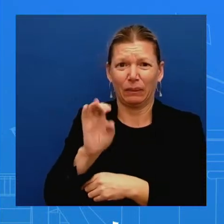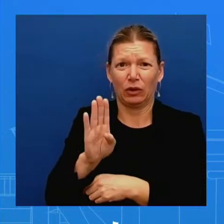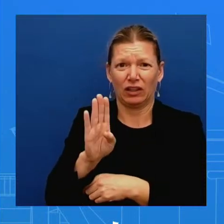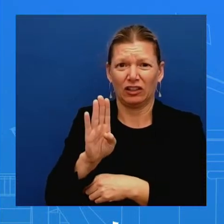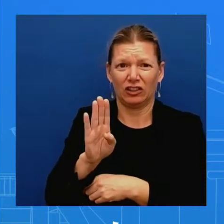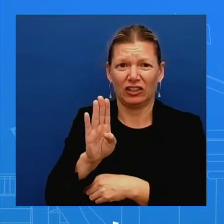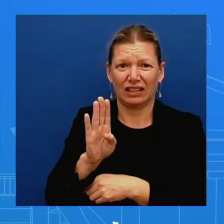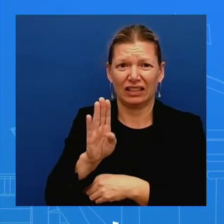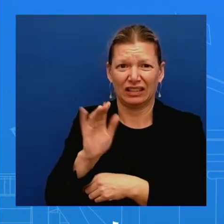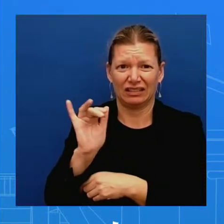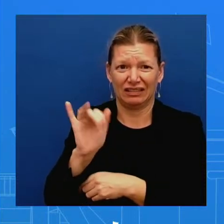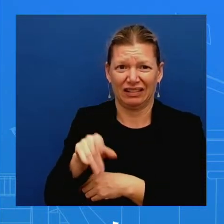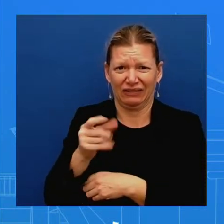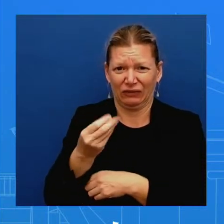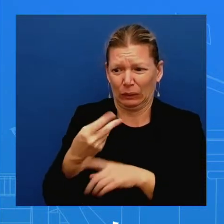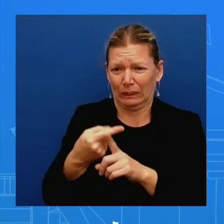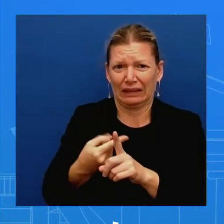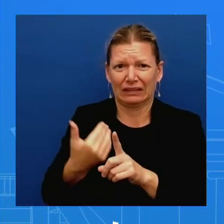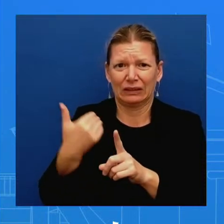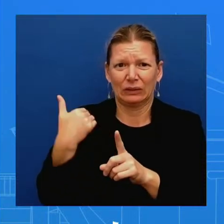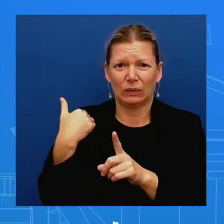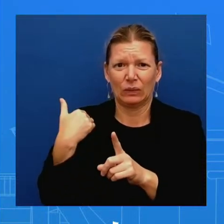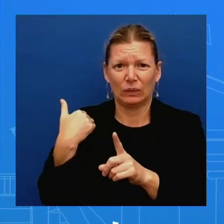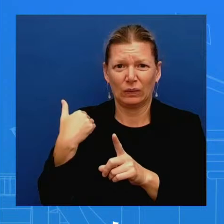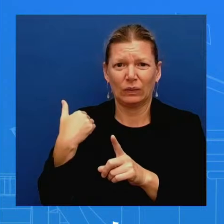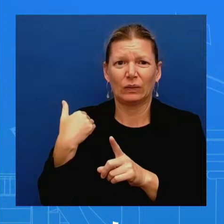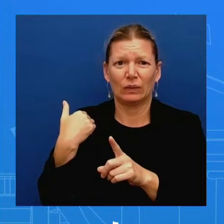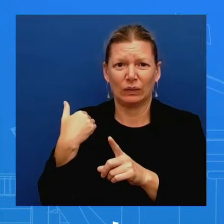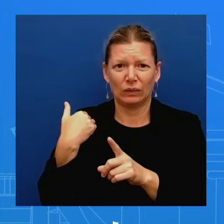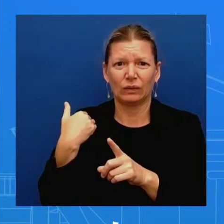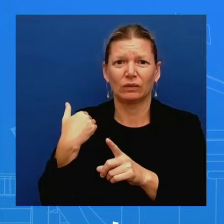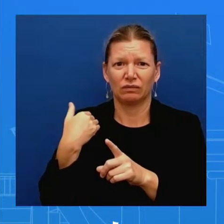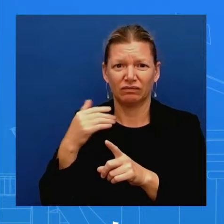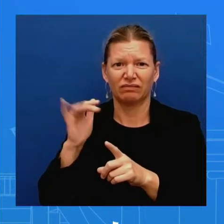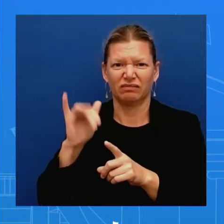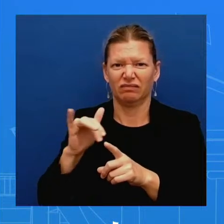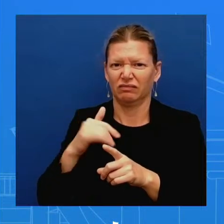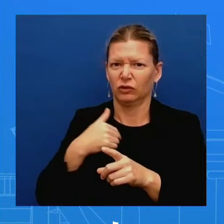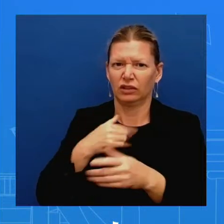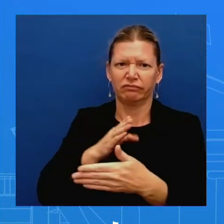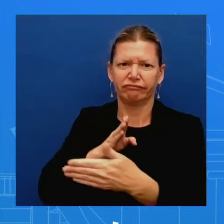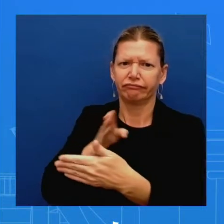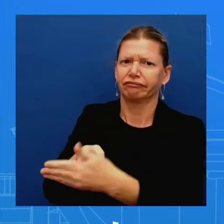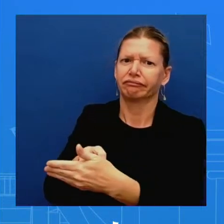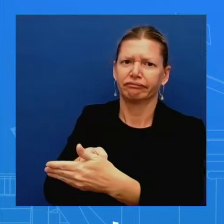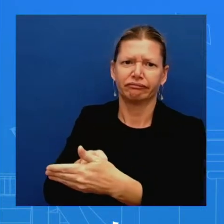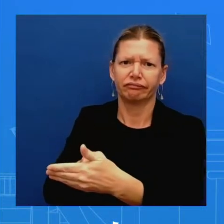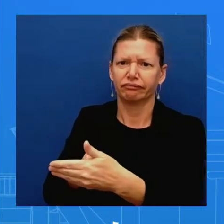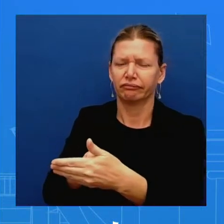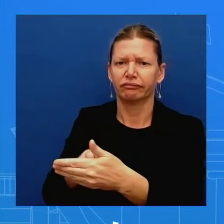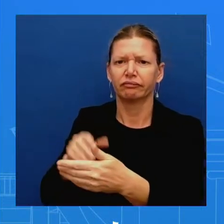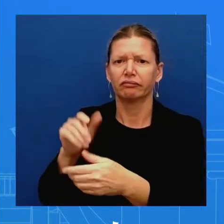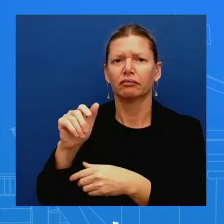our resolute opposition to these continued arms transfer. We condemn Russia's veto of the U.N. Security Council